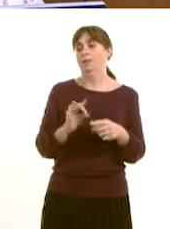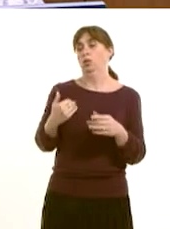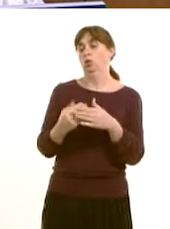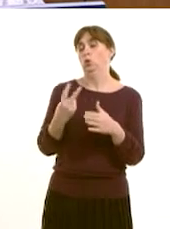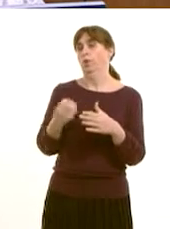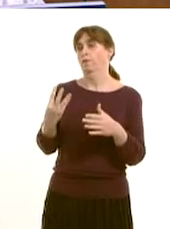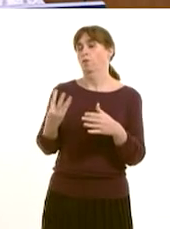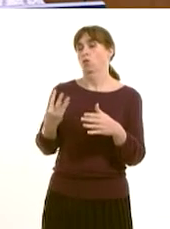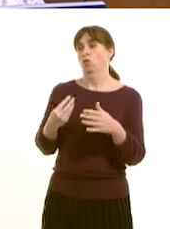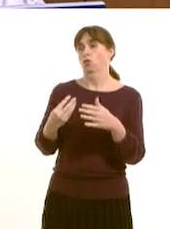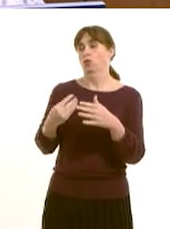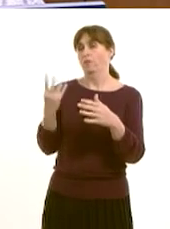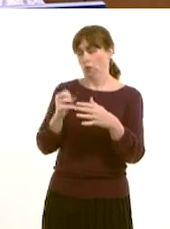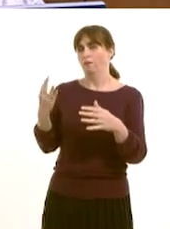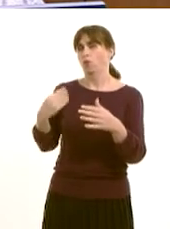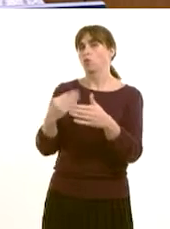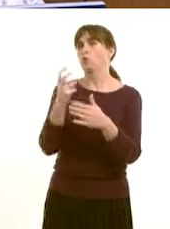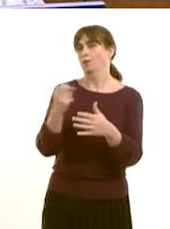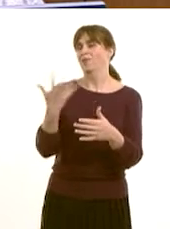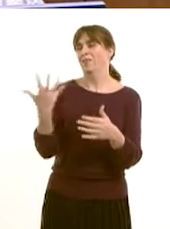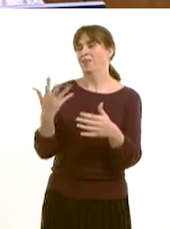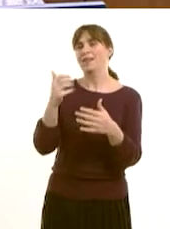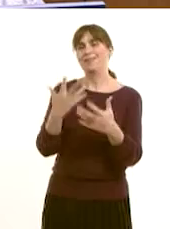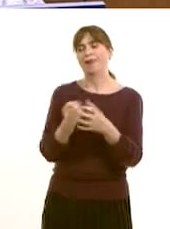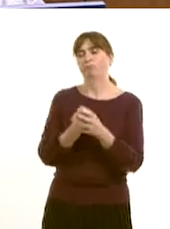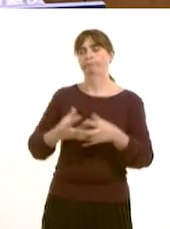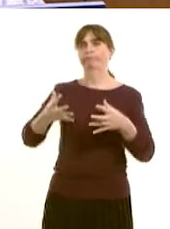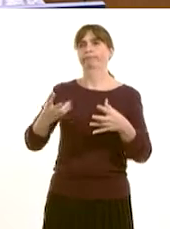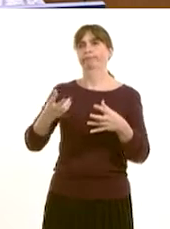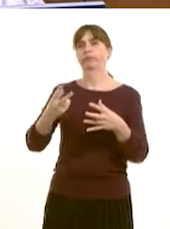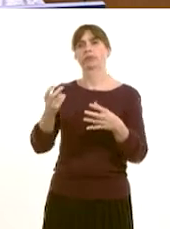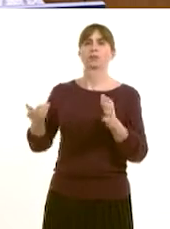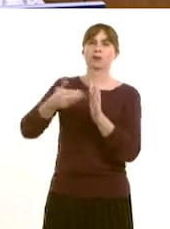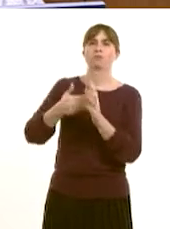There are now over 2,000 GPs serving communities across Wales.